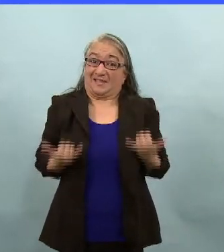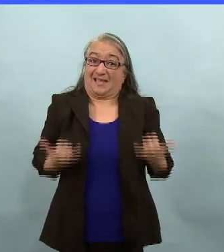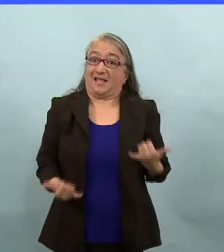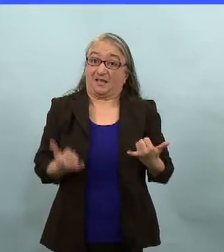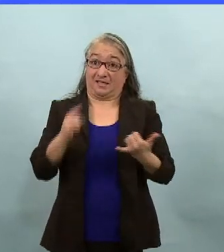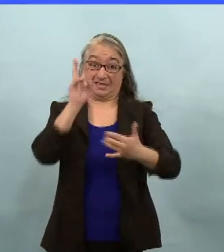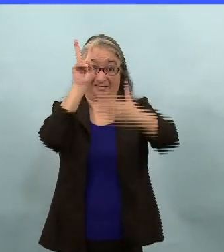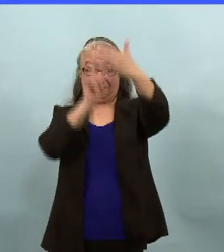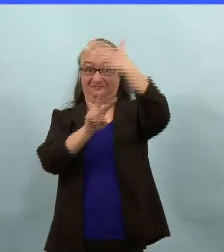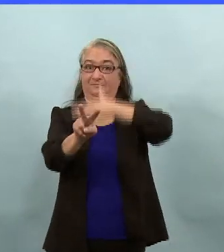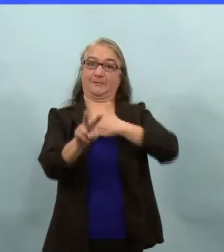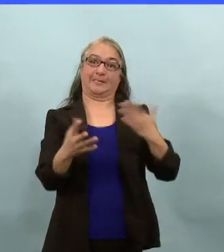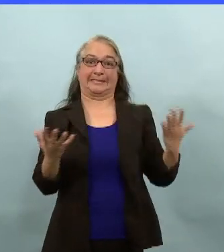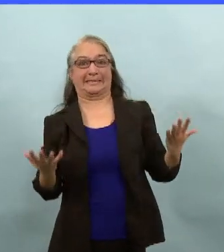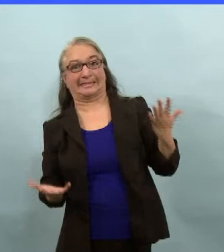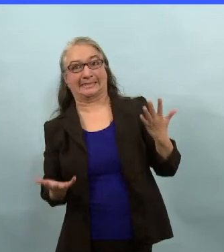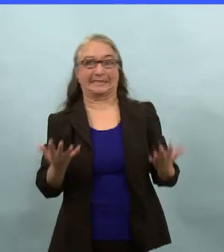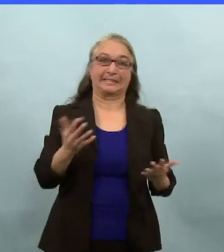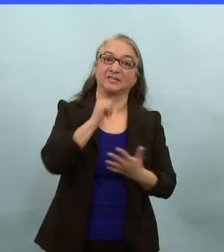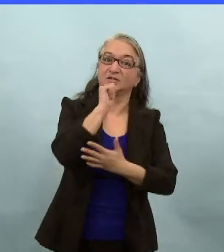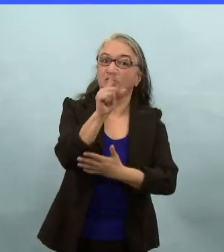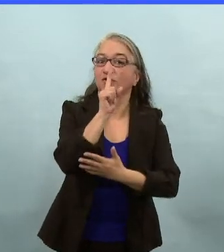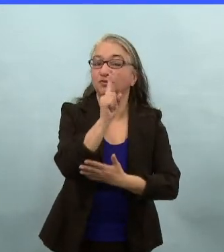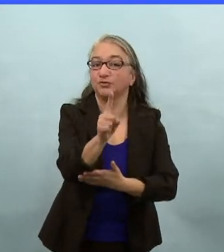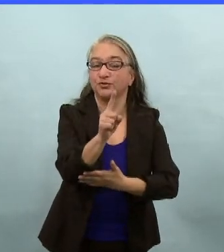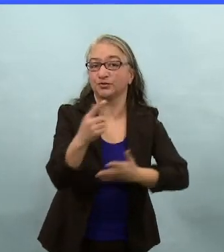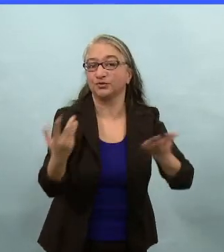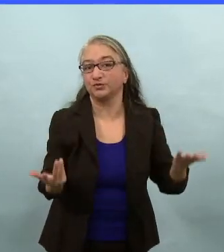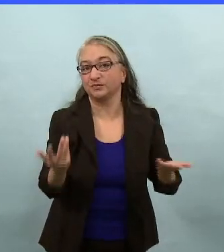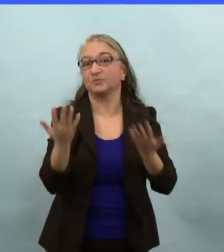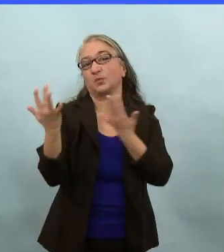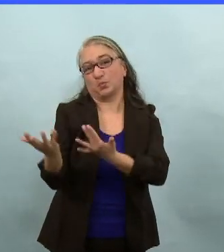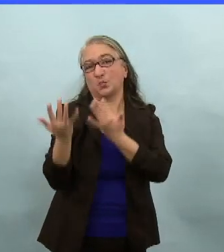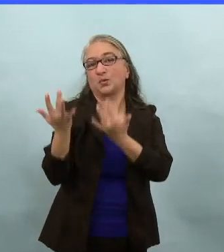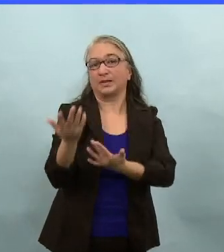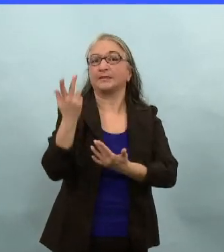once we look at getting a model that shores that information up to make sure that we are providing